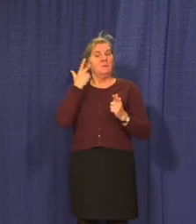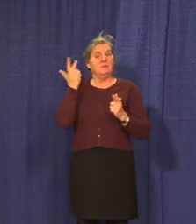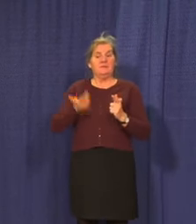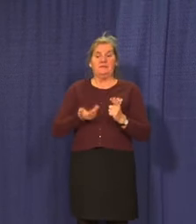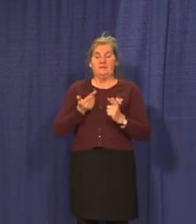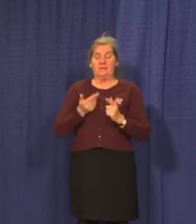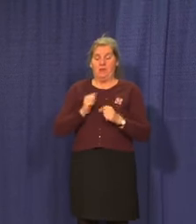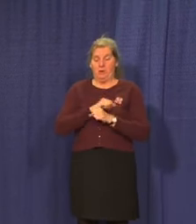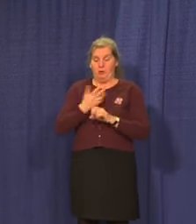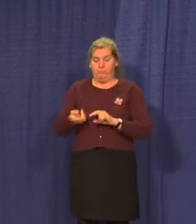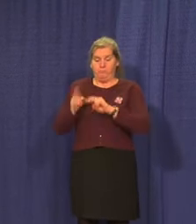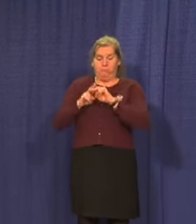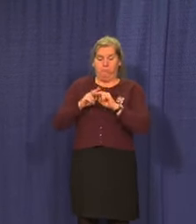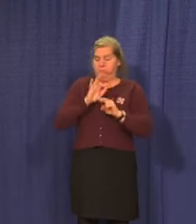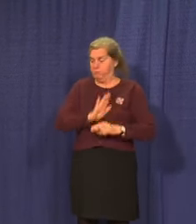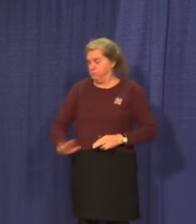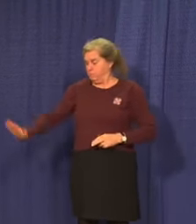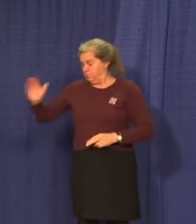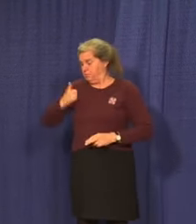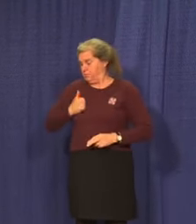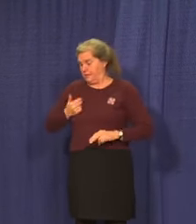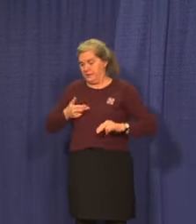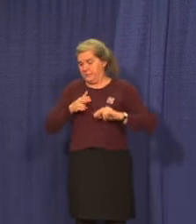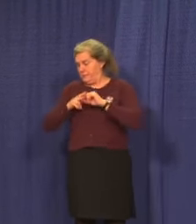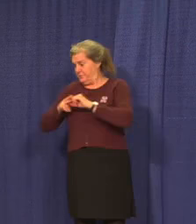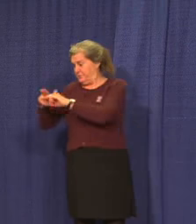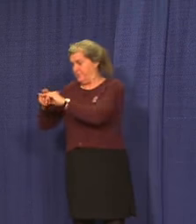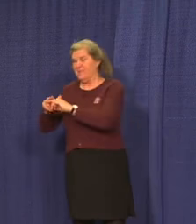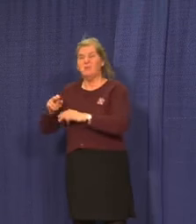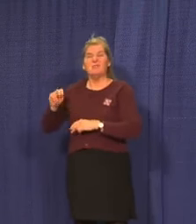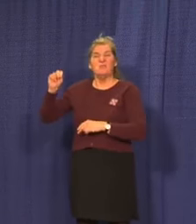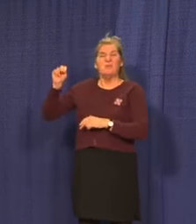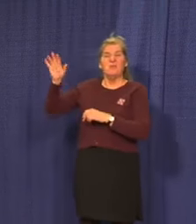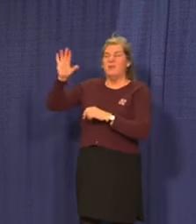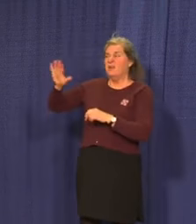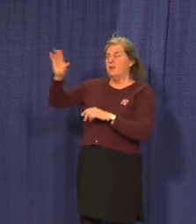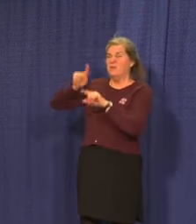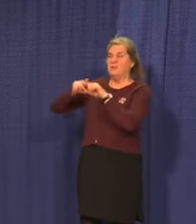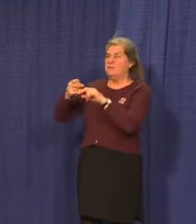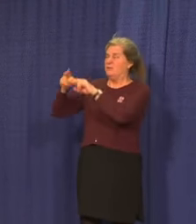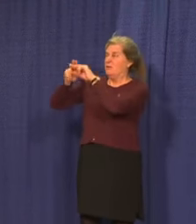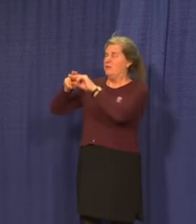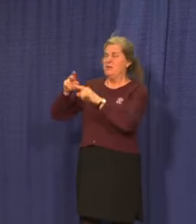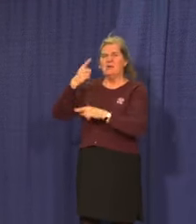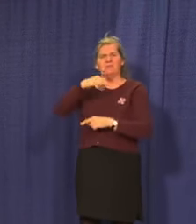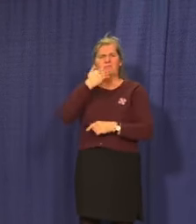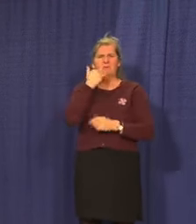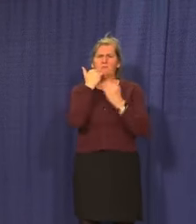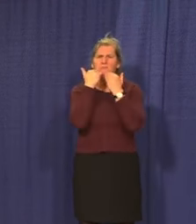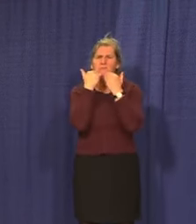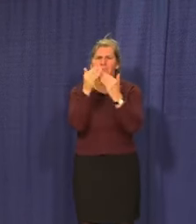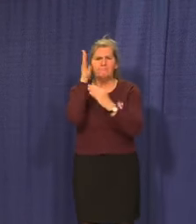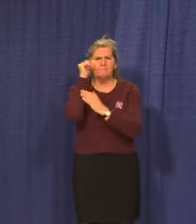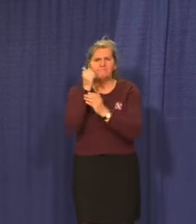ACROSS CANADA, AND INCLUDING HERE IN THE NORTH. I WANT TO THANK EVERYBODY FOR BEING SO VIGILANT.